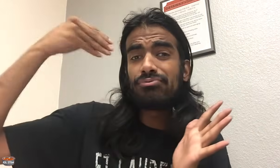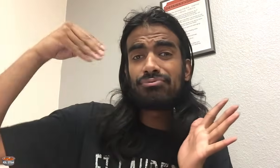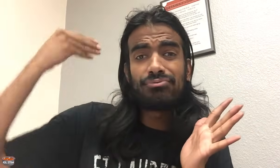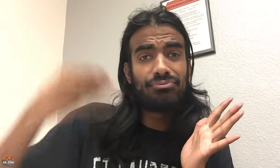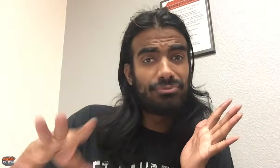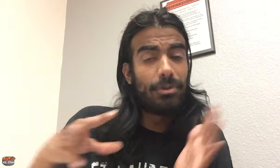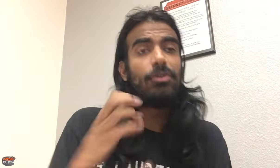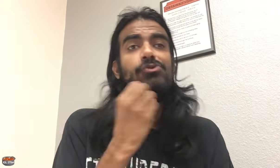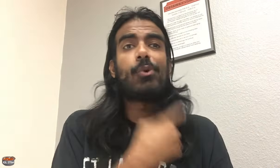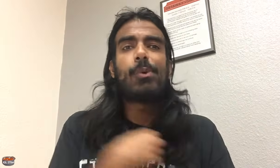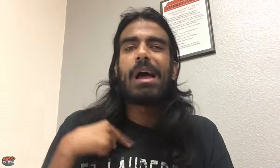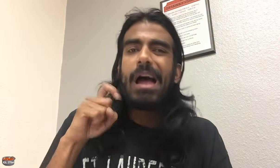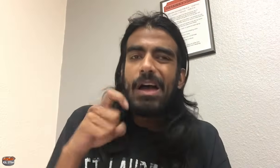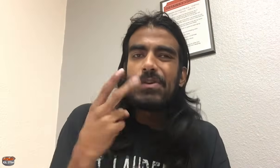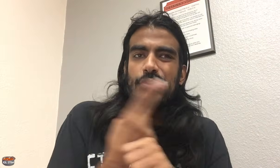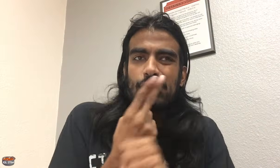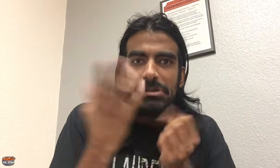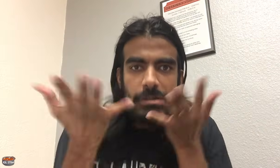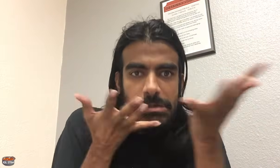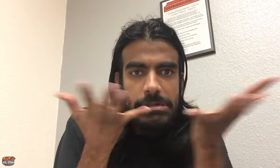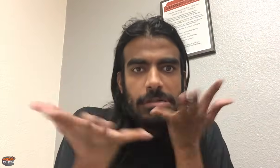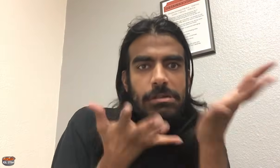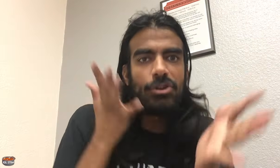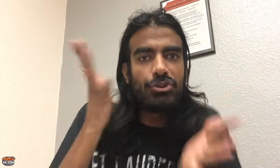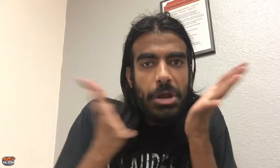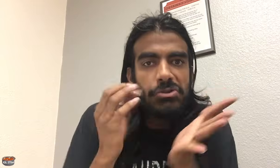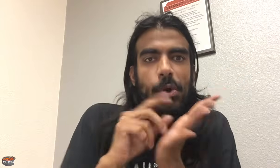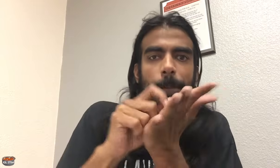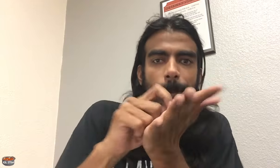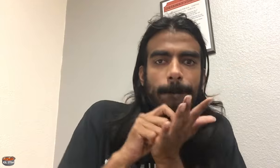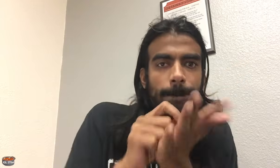interpreters are very expensive to hire. So therefore we have to use